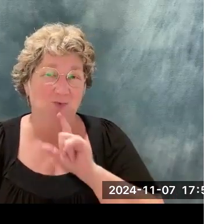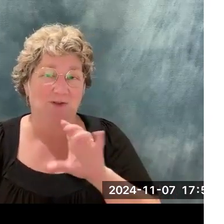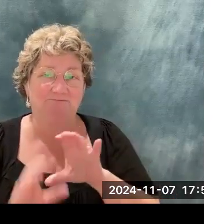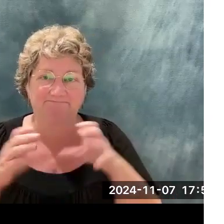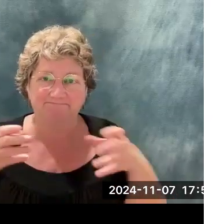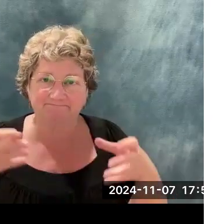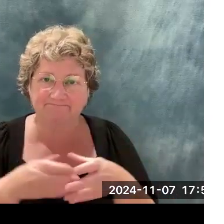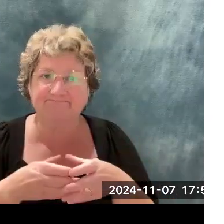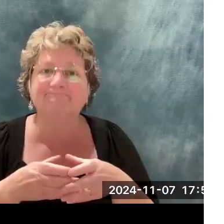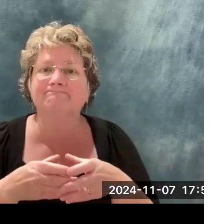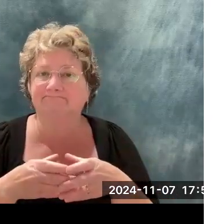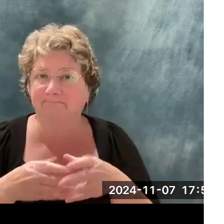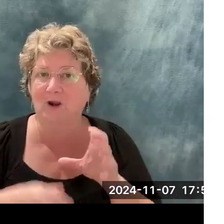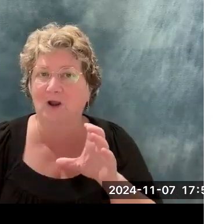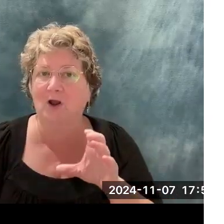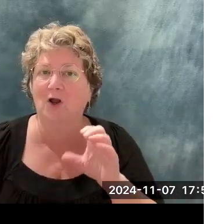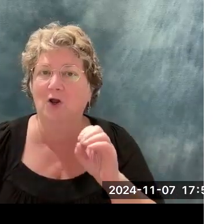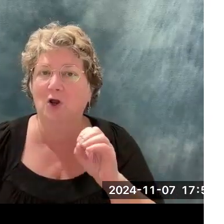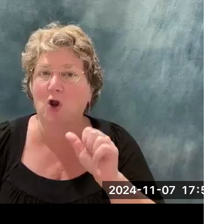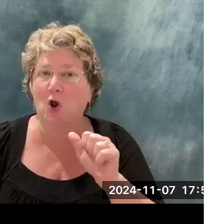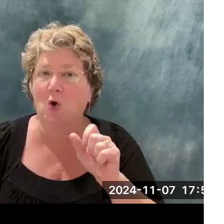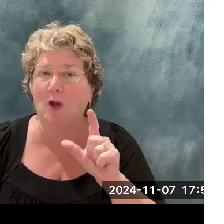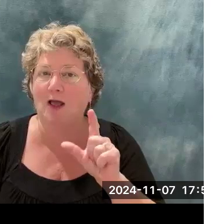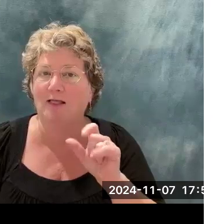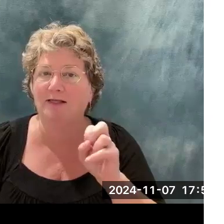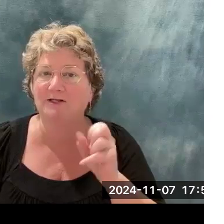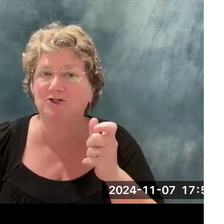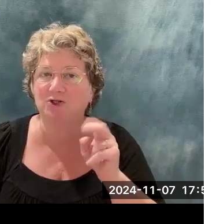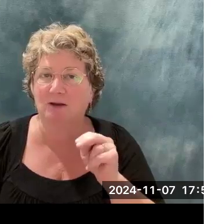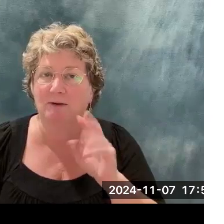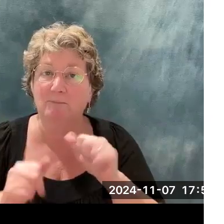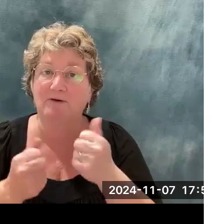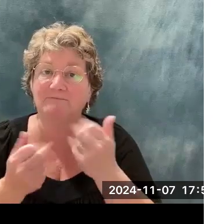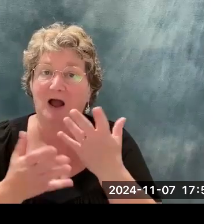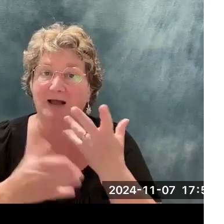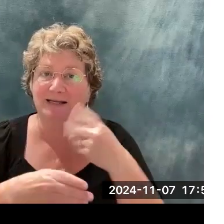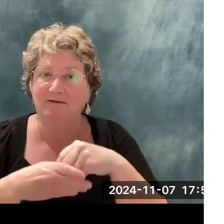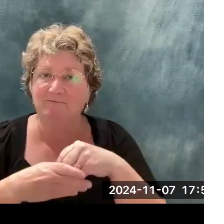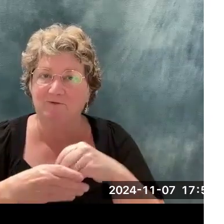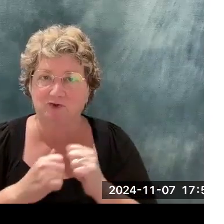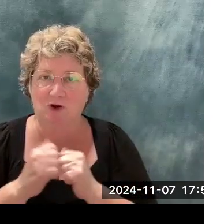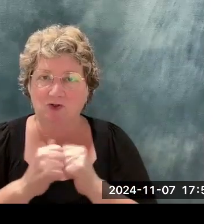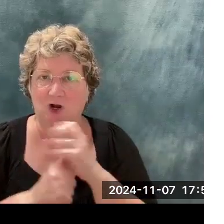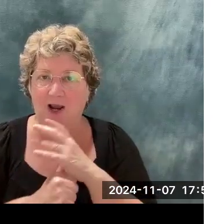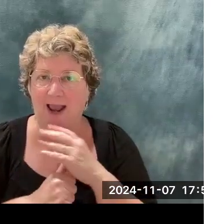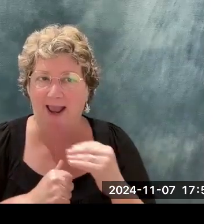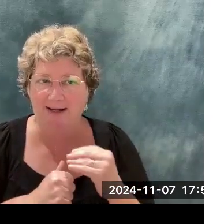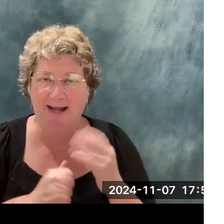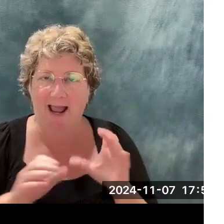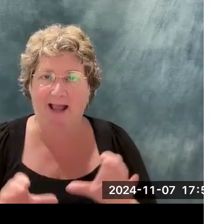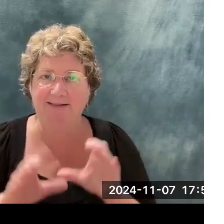which provides infrastructure and activities for Connecticut suicide prevention efforts.